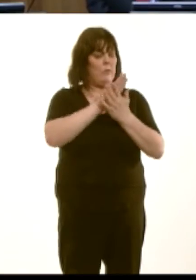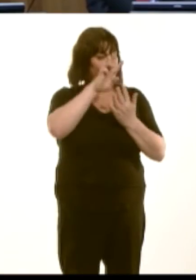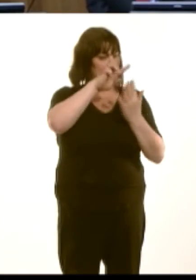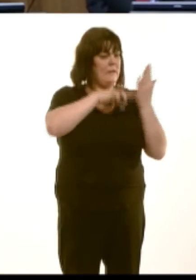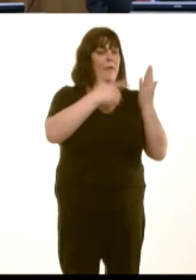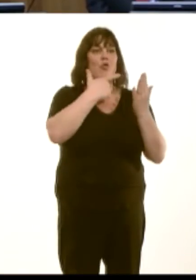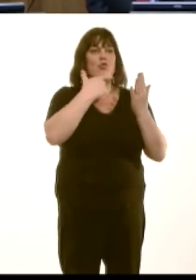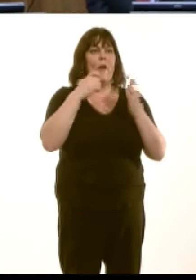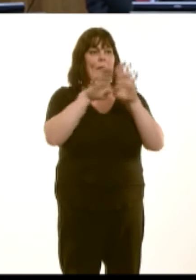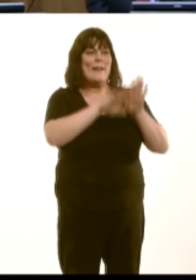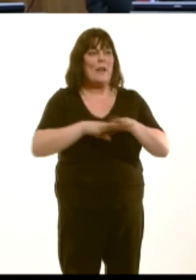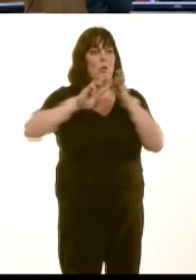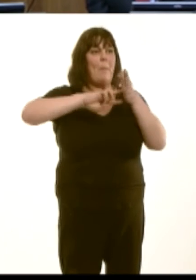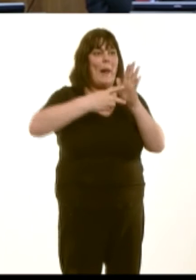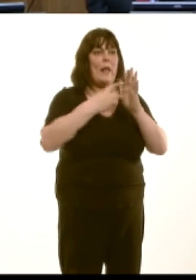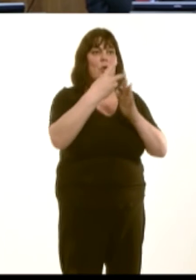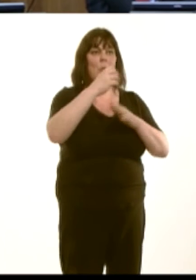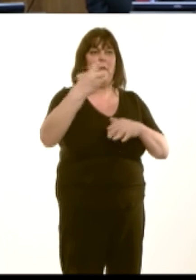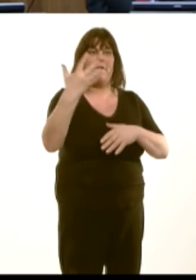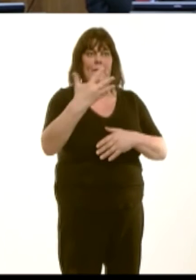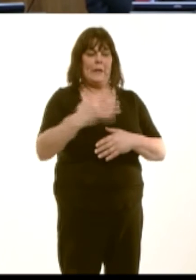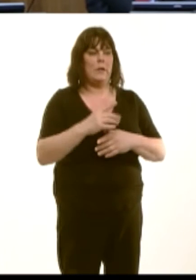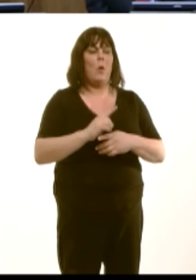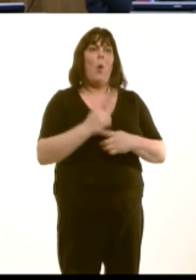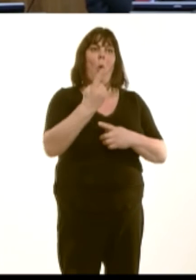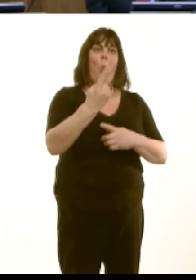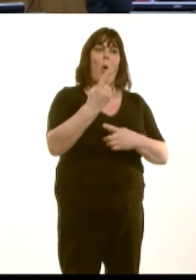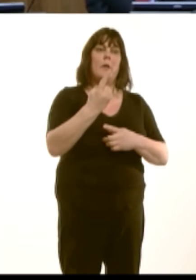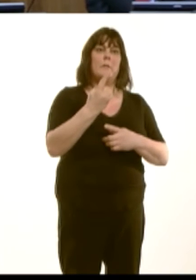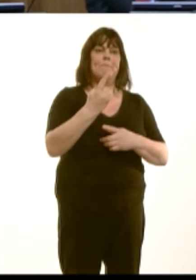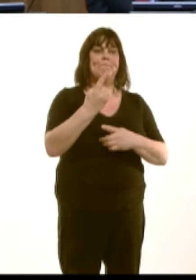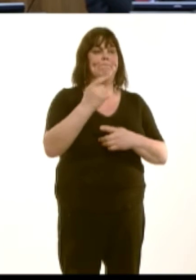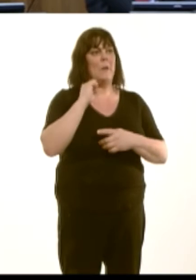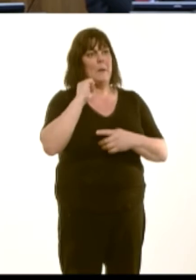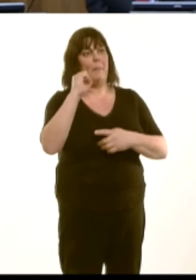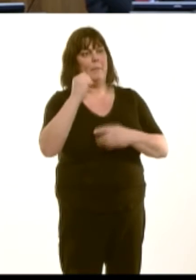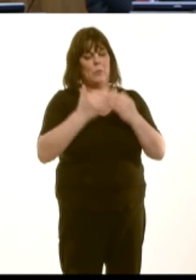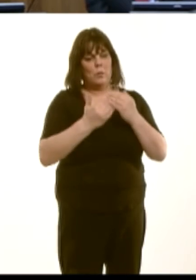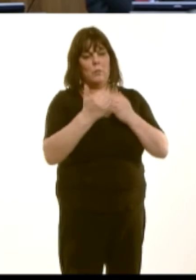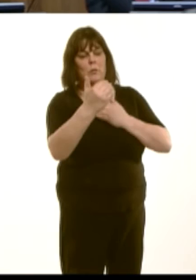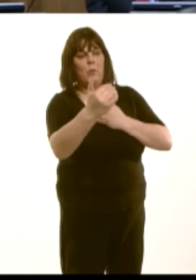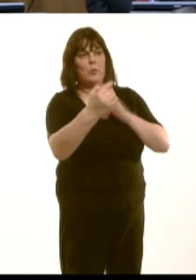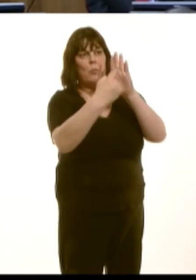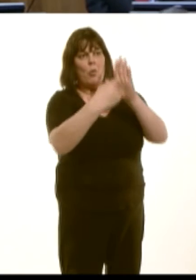2015 that one commitment as a medium to long-term priority was the investigation into the extension